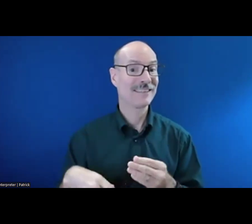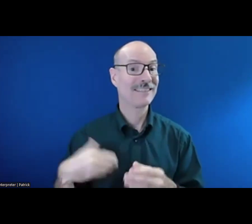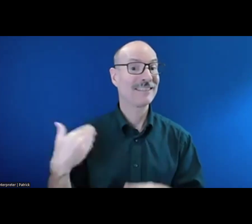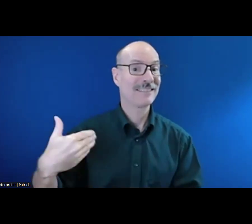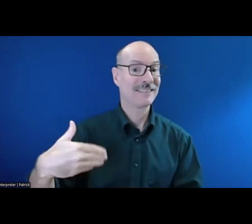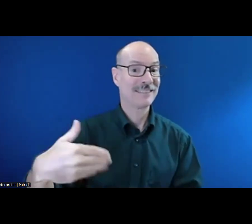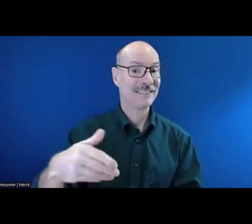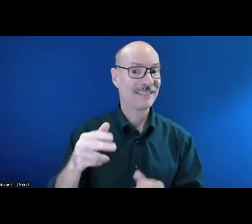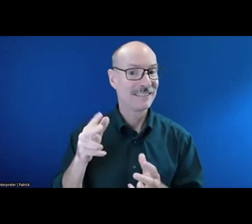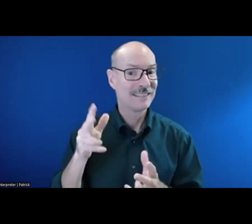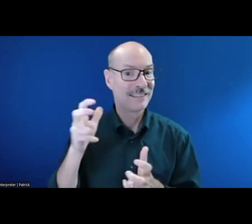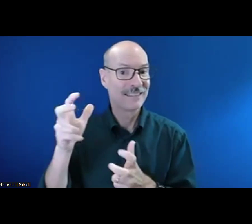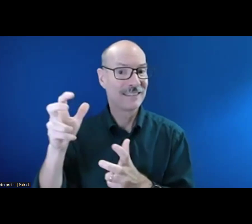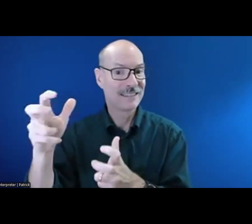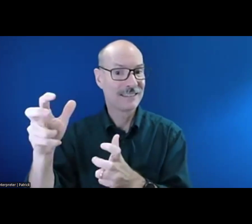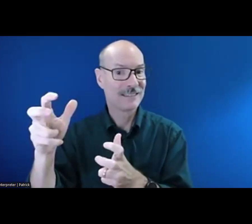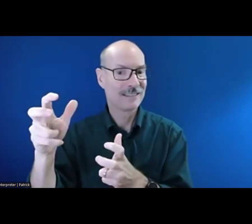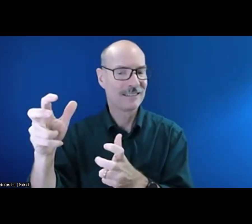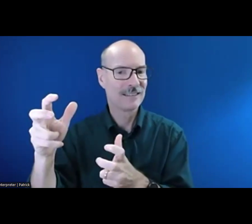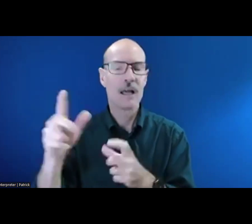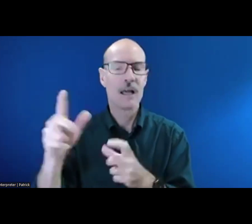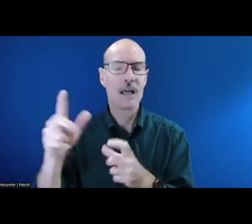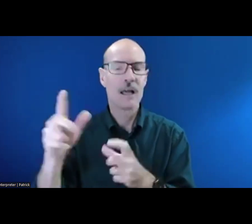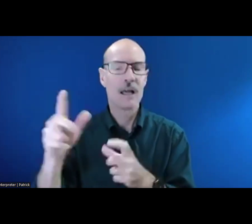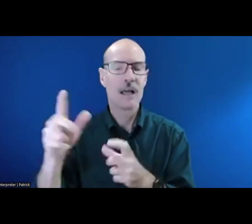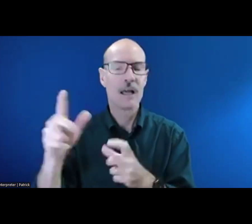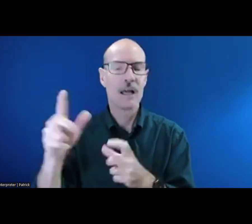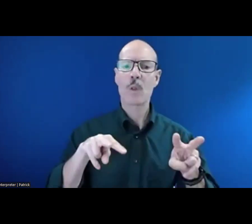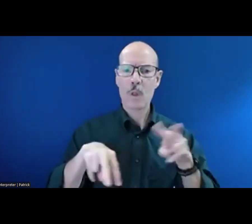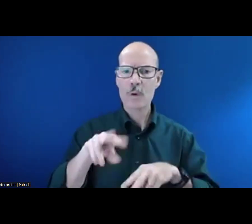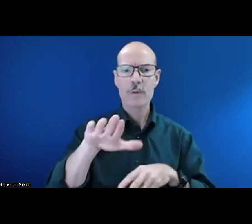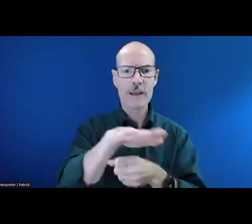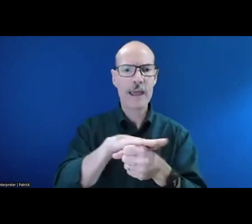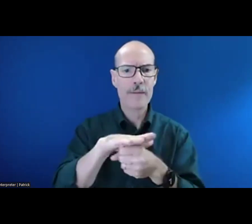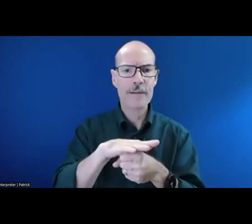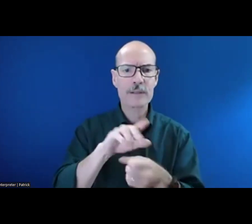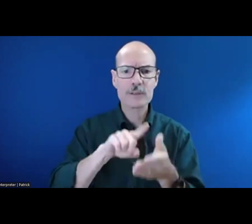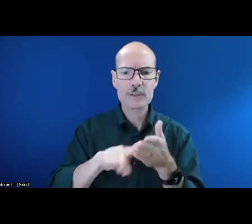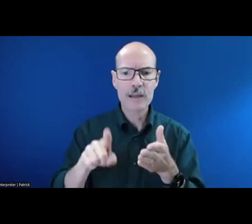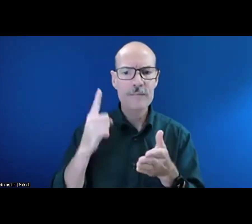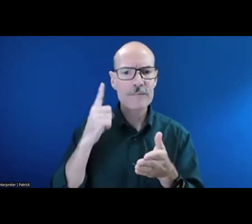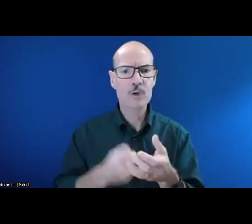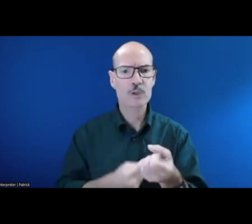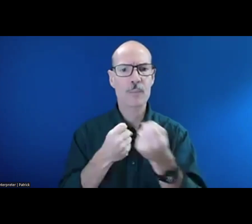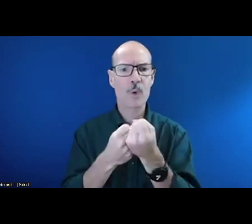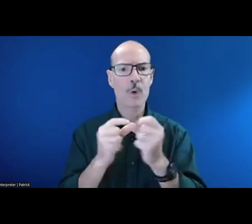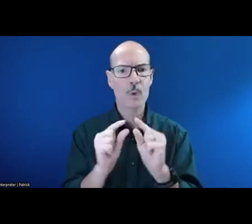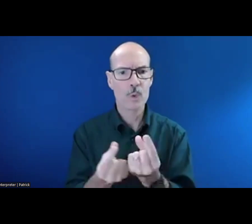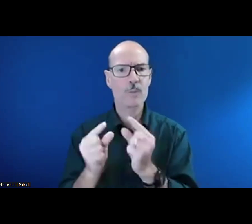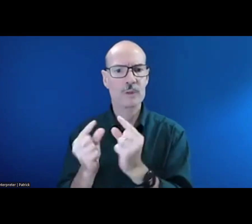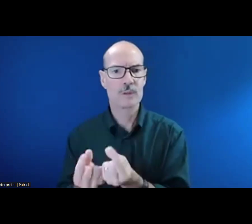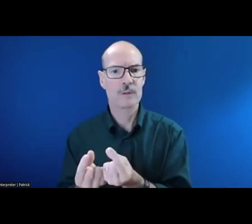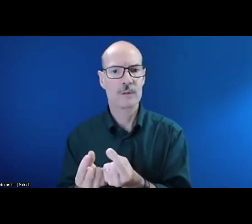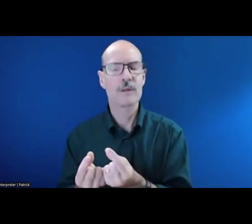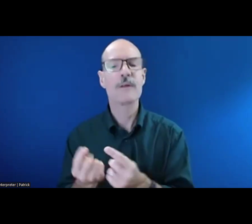Looking and seeing if there are any support groups in your area, getting, you know -- figuring out what's best for you.